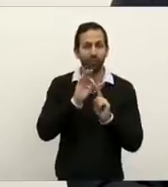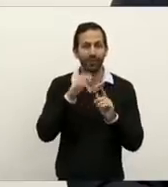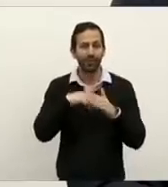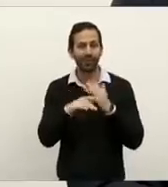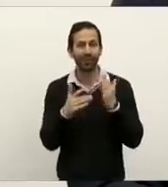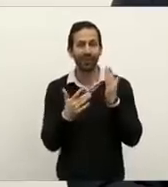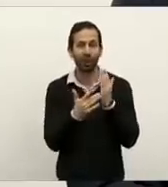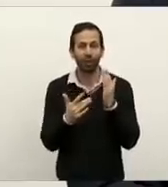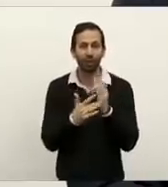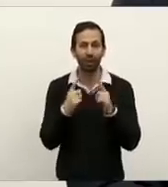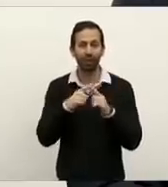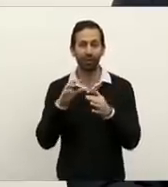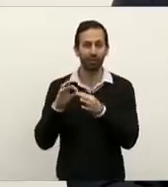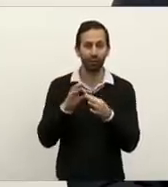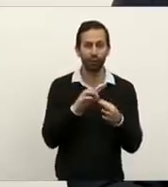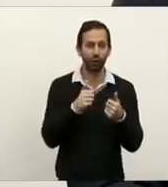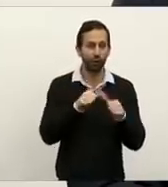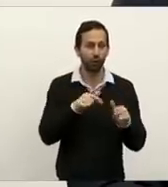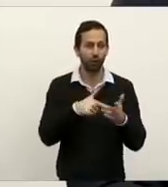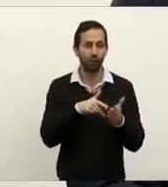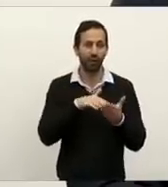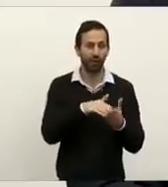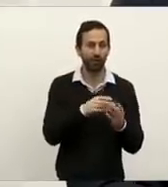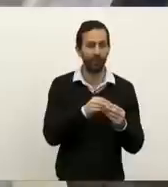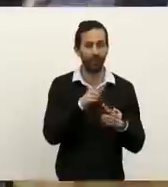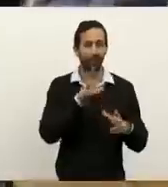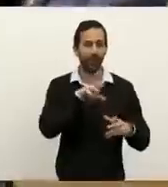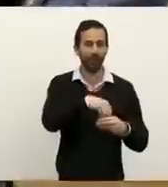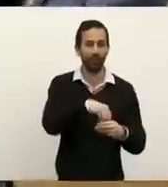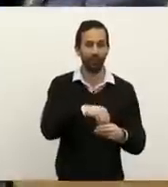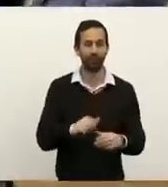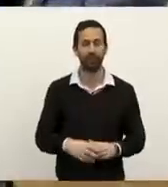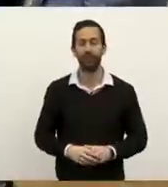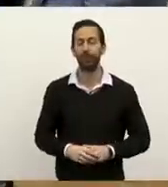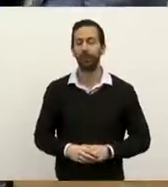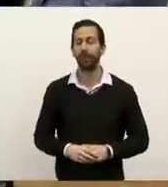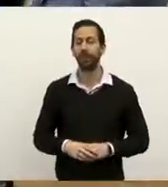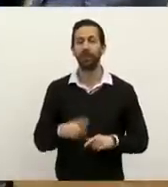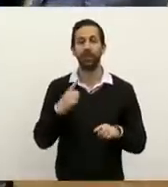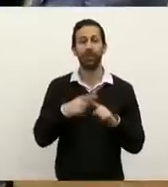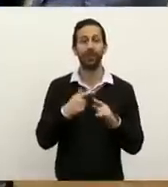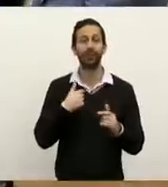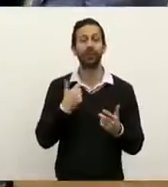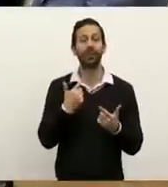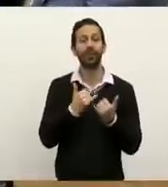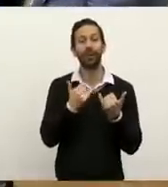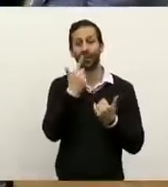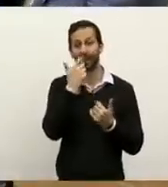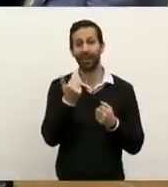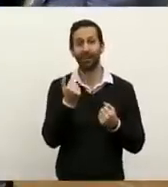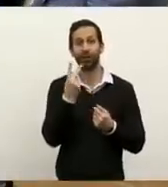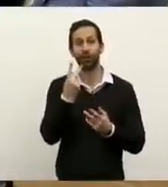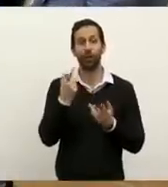and its applications to enhance participation. We're also very fortunate to have two other panellists